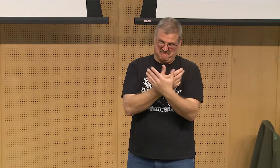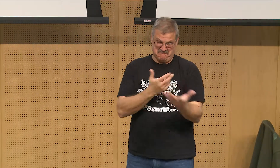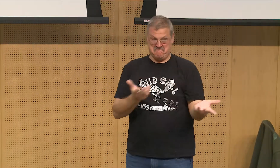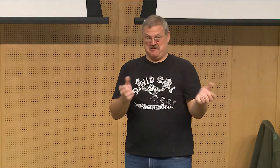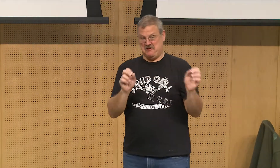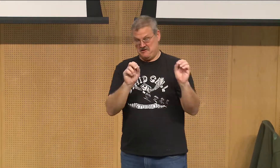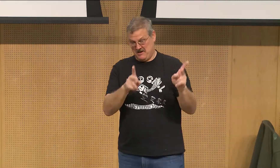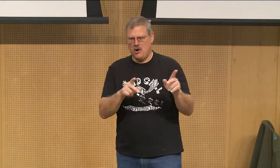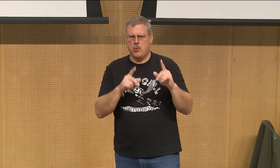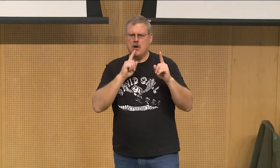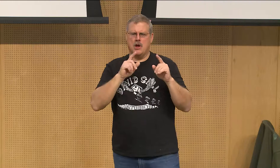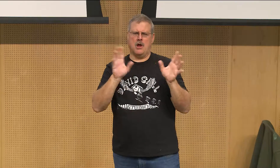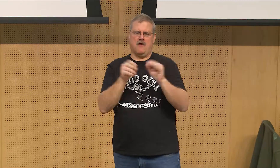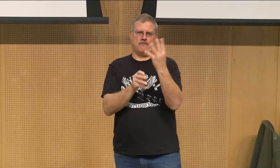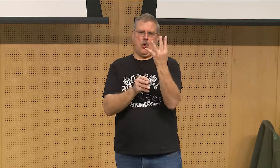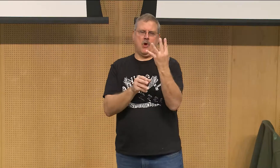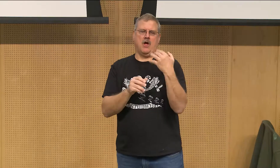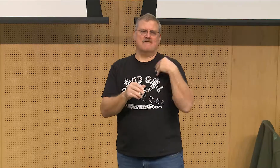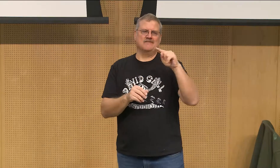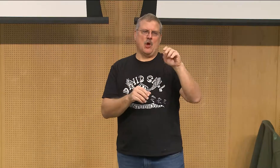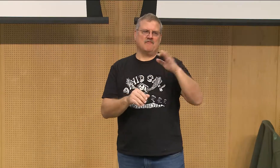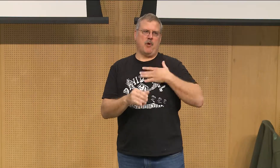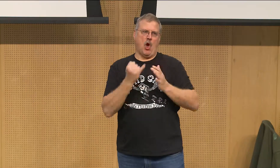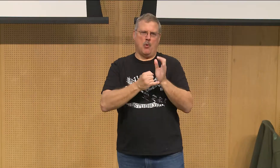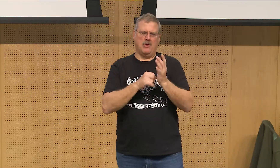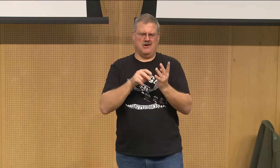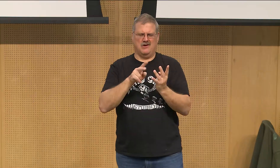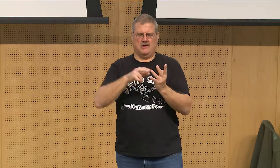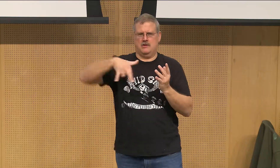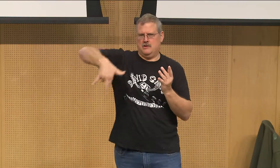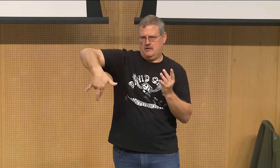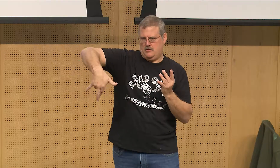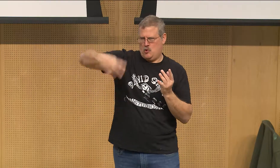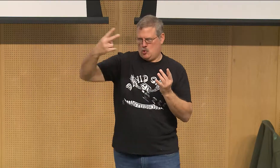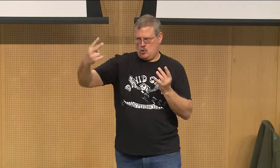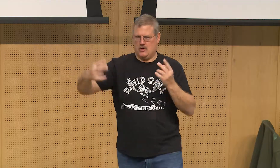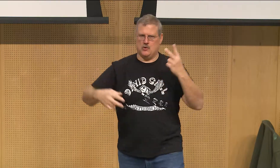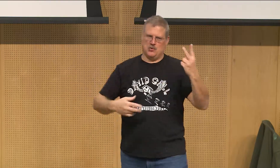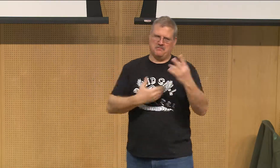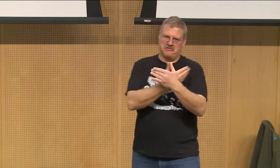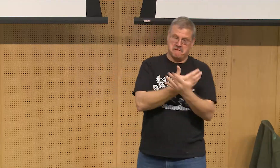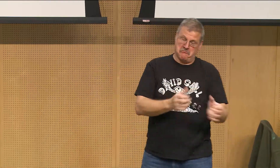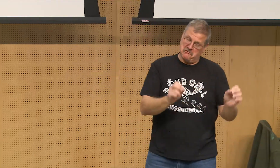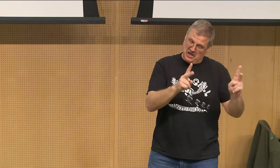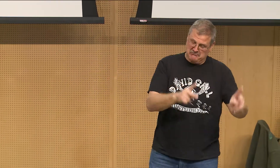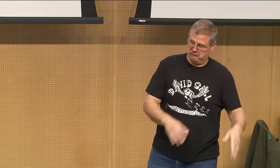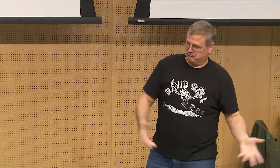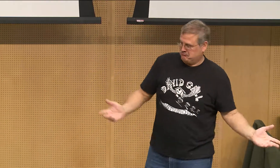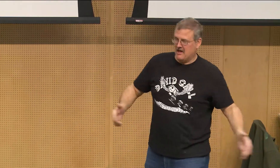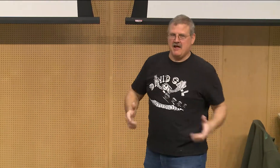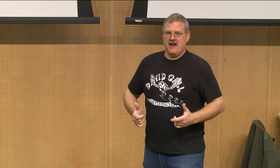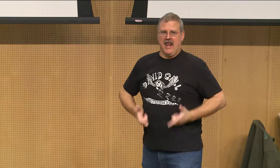Two people have the crucifixion of the hand, and two people have the butterfly as tattoos on their bodies.